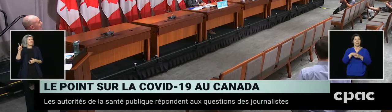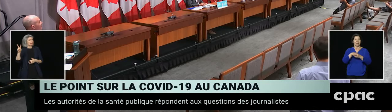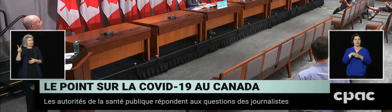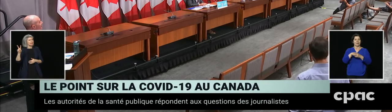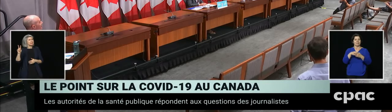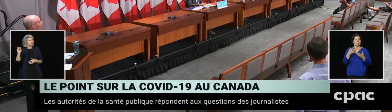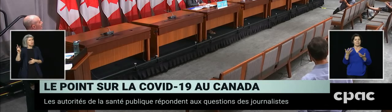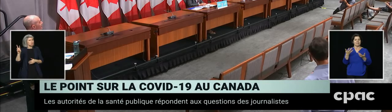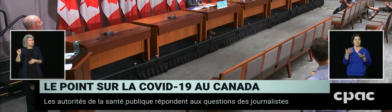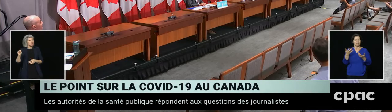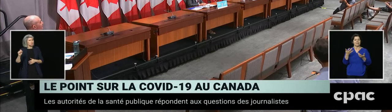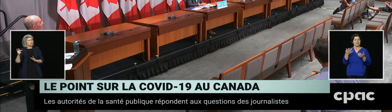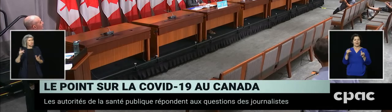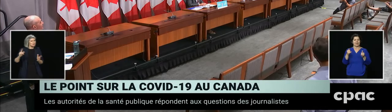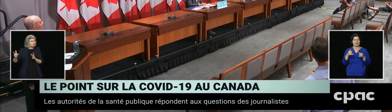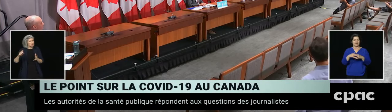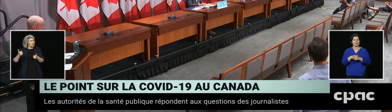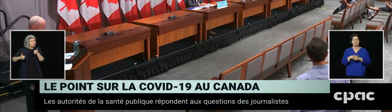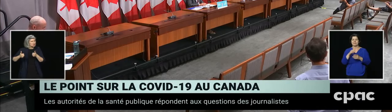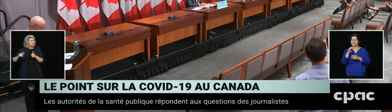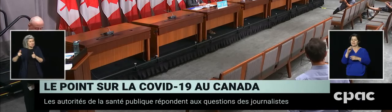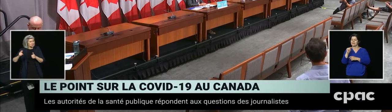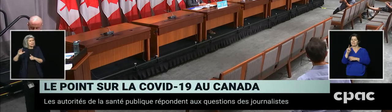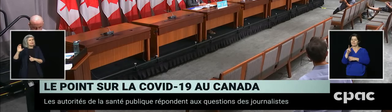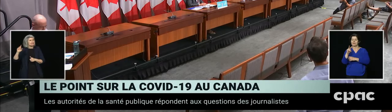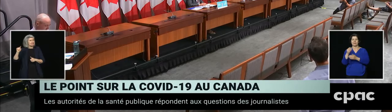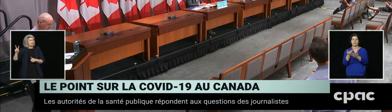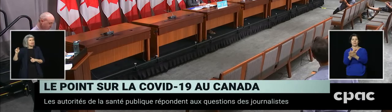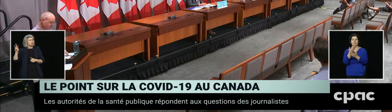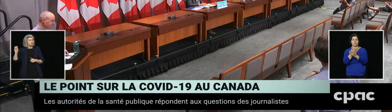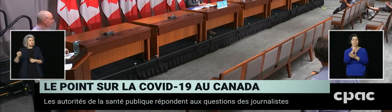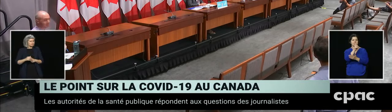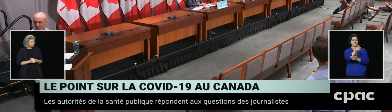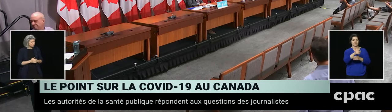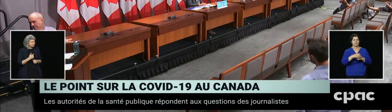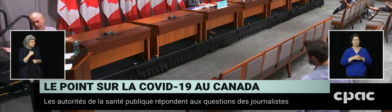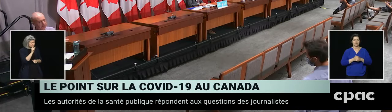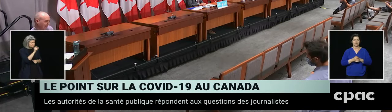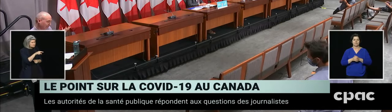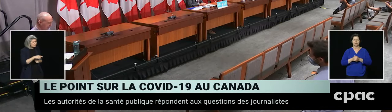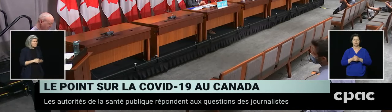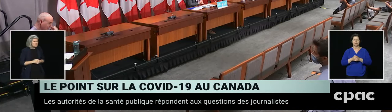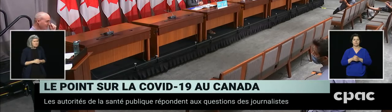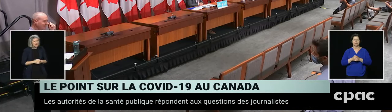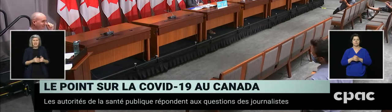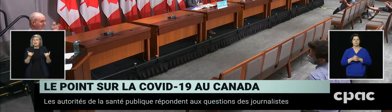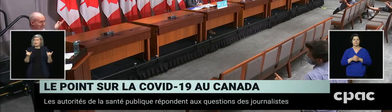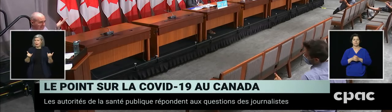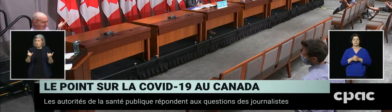DRO CANADA. SO COOPERATIVE HERE WITH OUR COLLEAGUES.